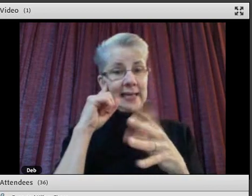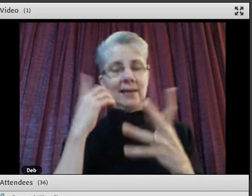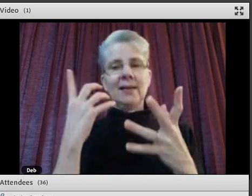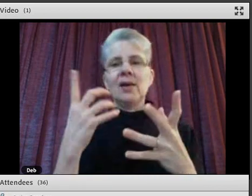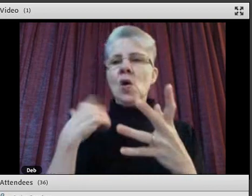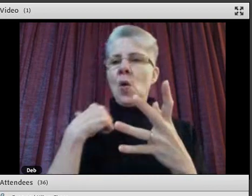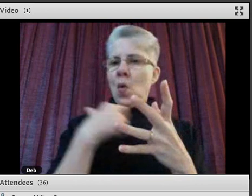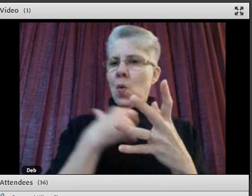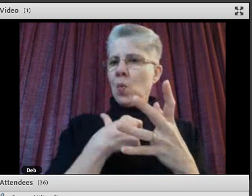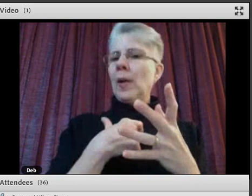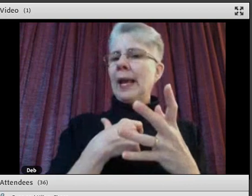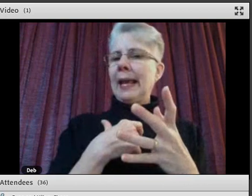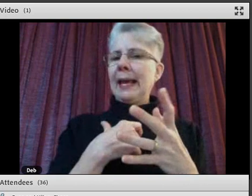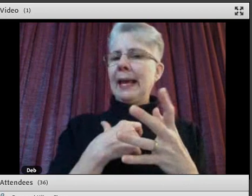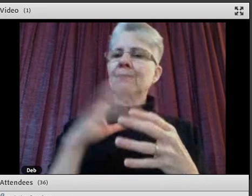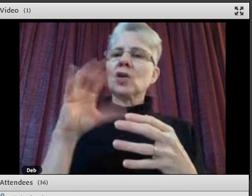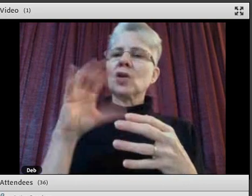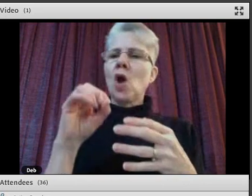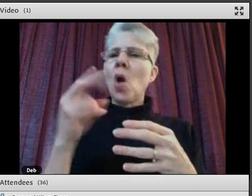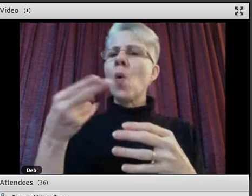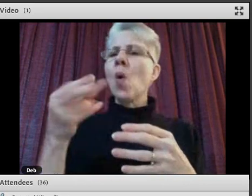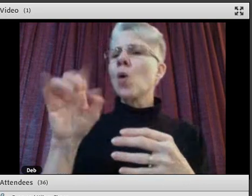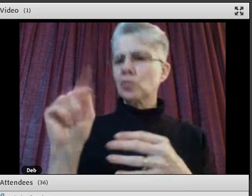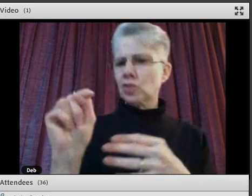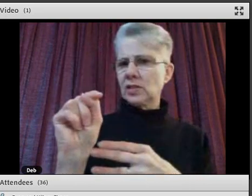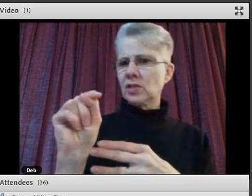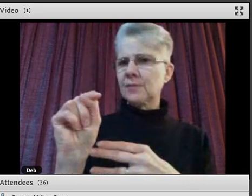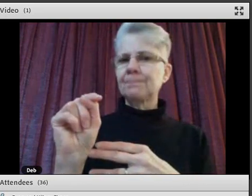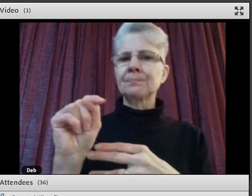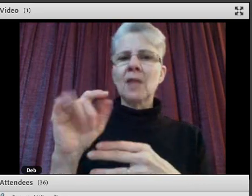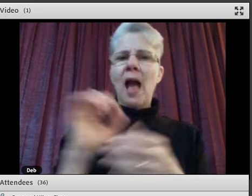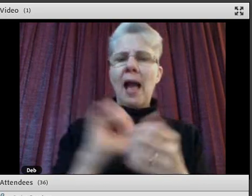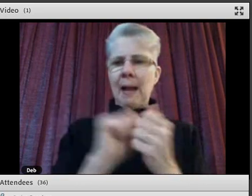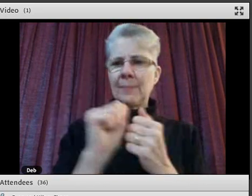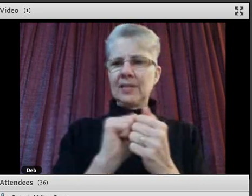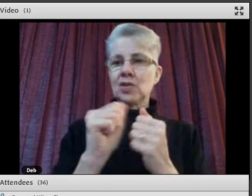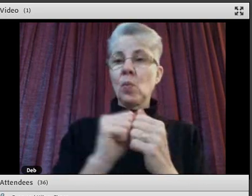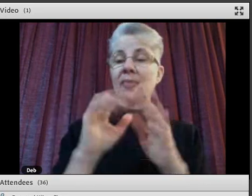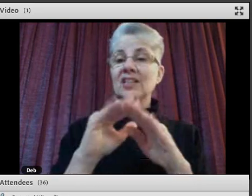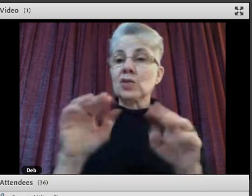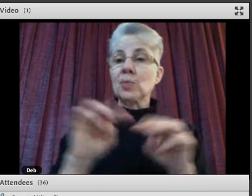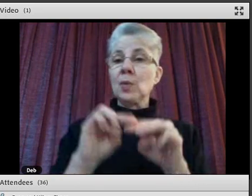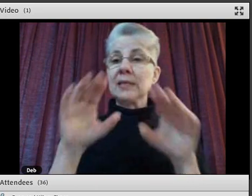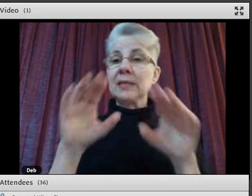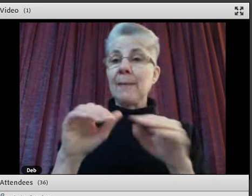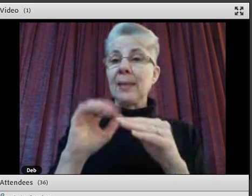We co-host a S.T.E.A.M. competition with the children's museum in our area